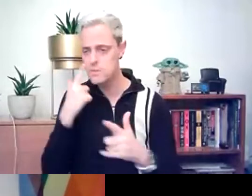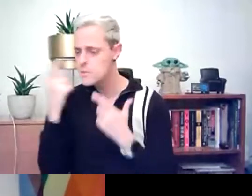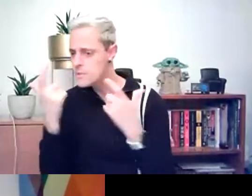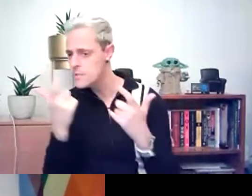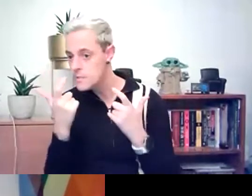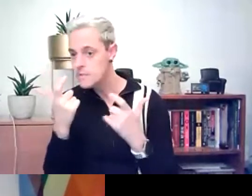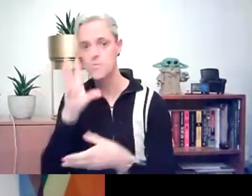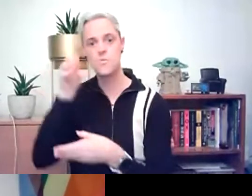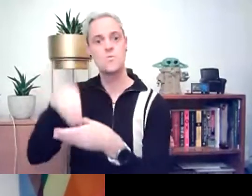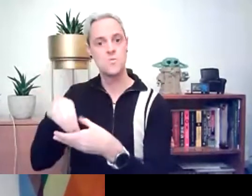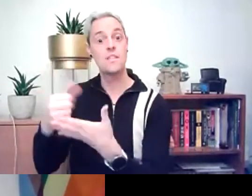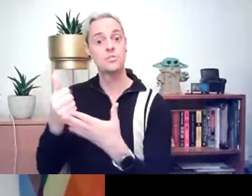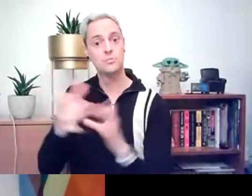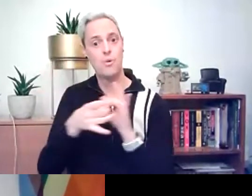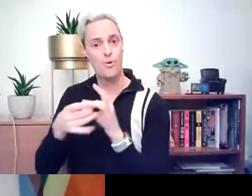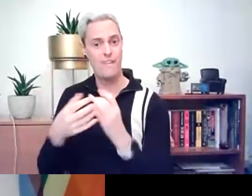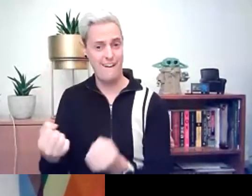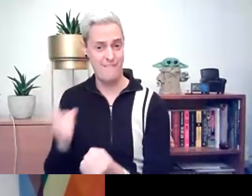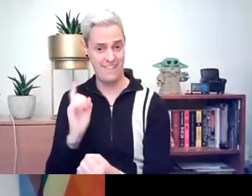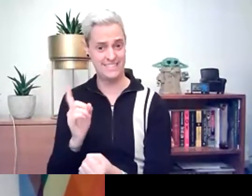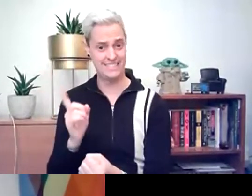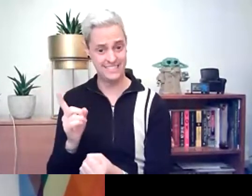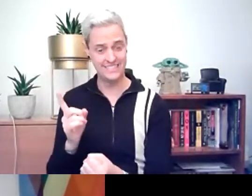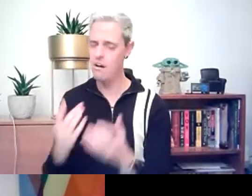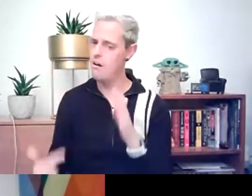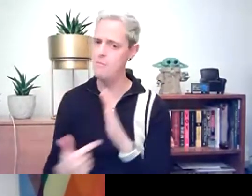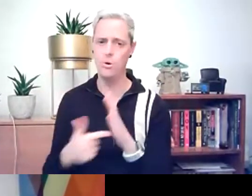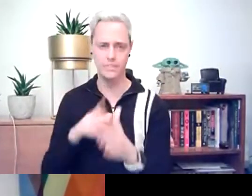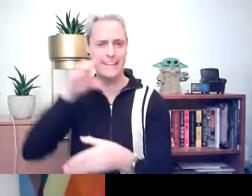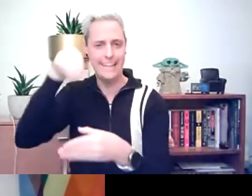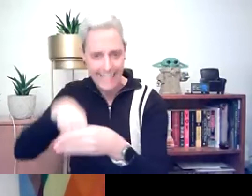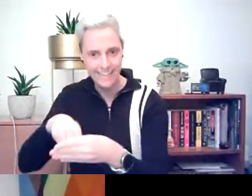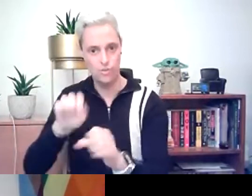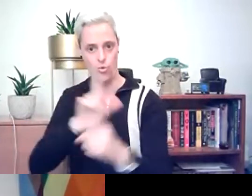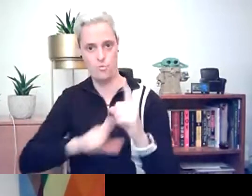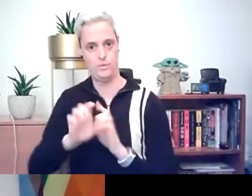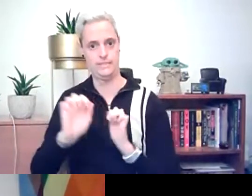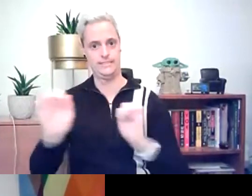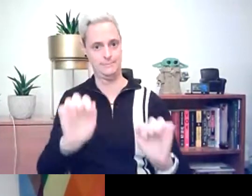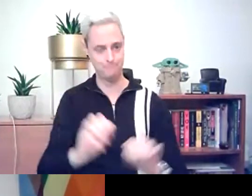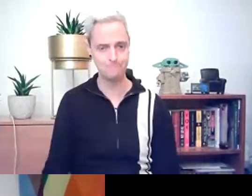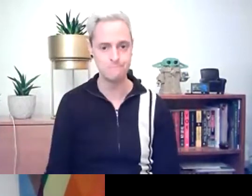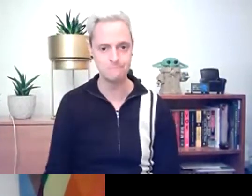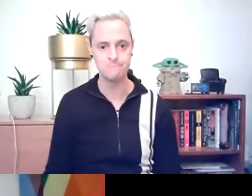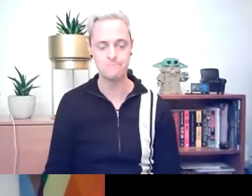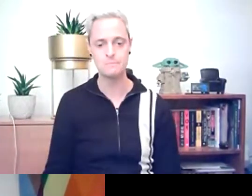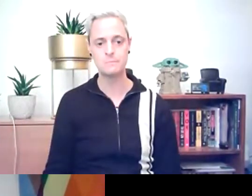who are going to support you and find that because it's so important. 18:29:37 Yeah. 18:29:38 So yeah, things like that.